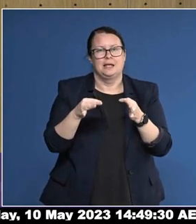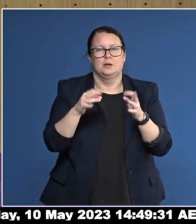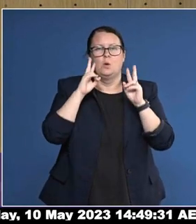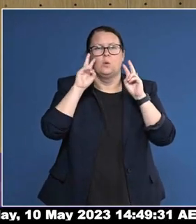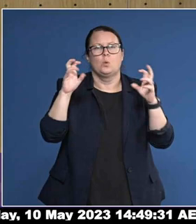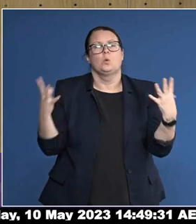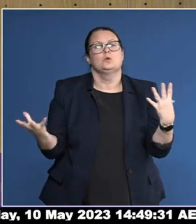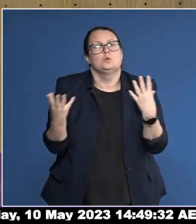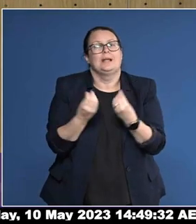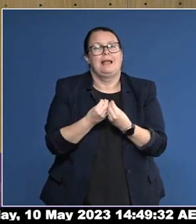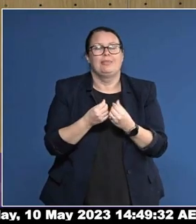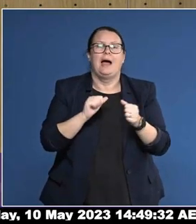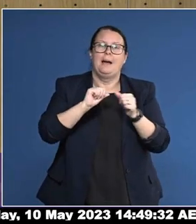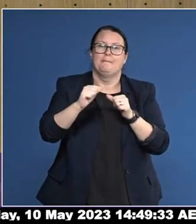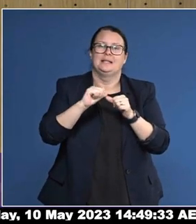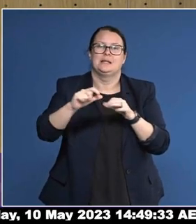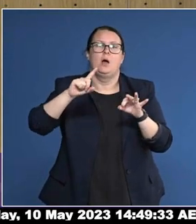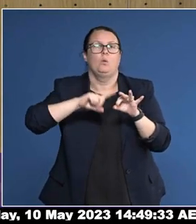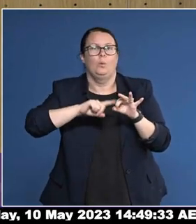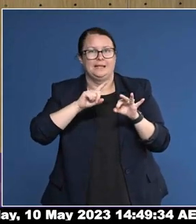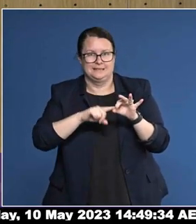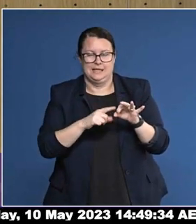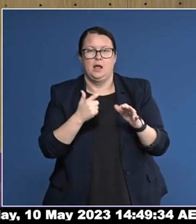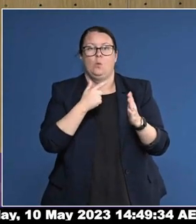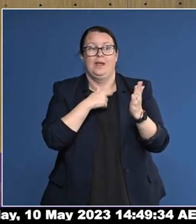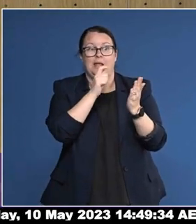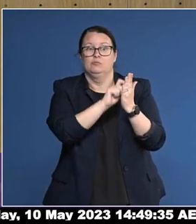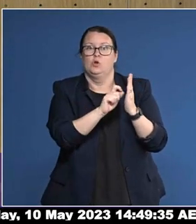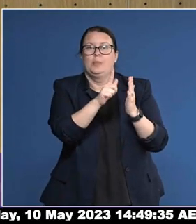We developed that - that document to implement effectively Australia's Disability